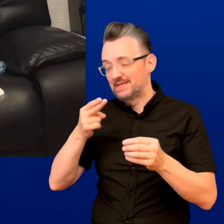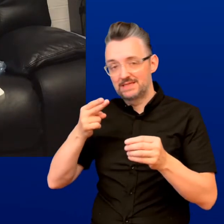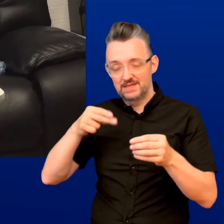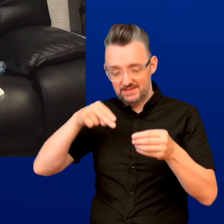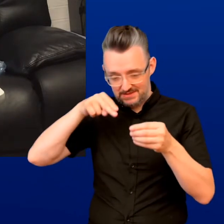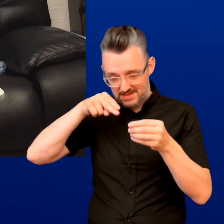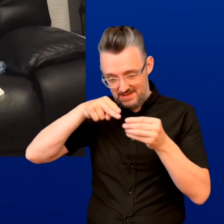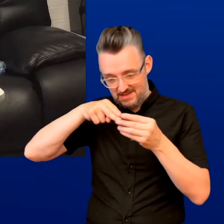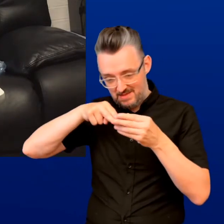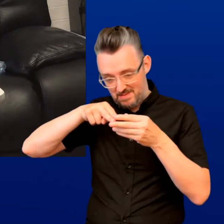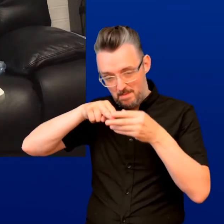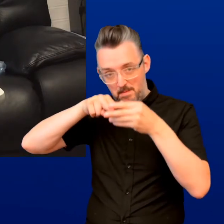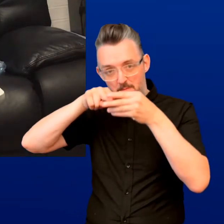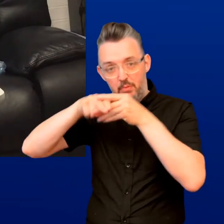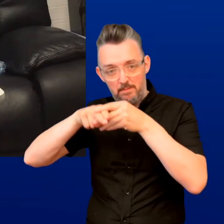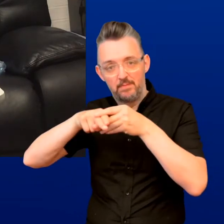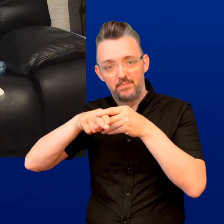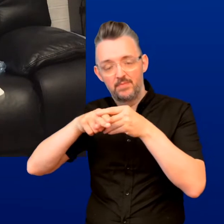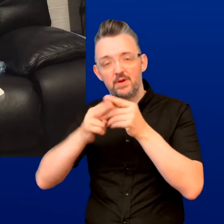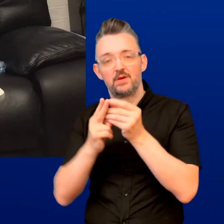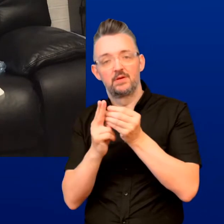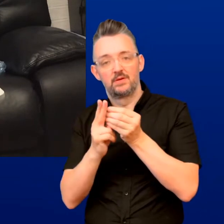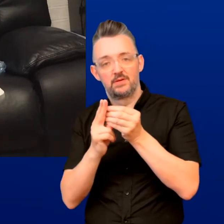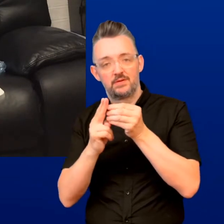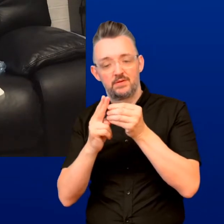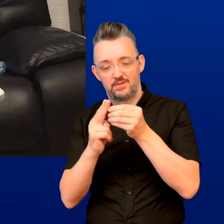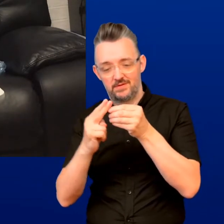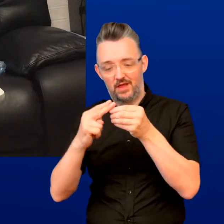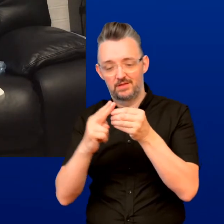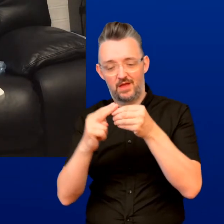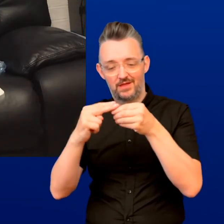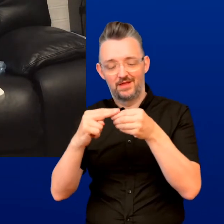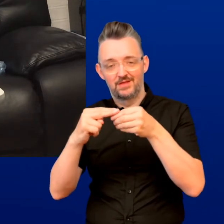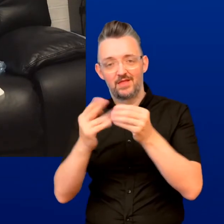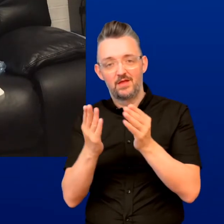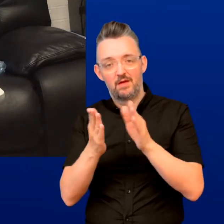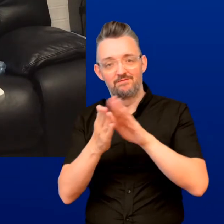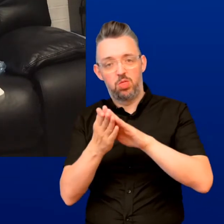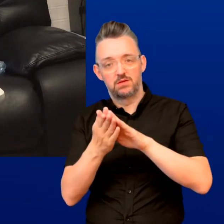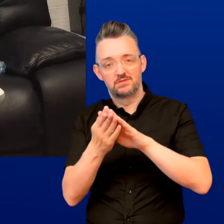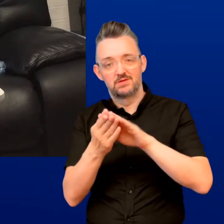hole in the middle of the card and I folded it over so it would be